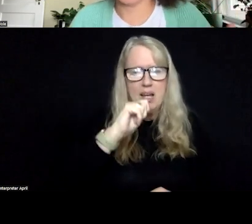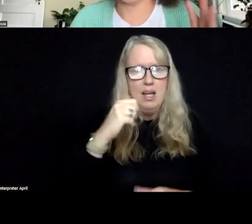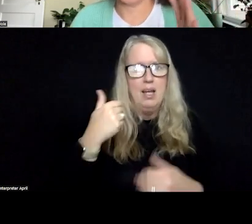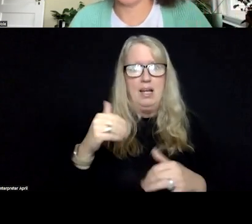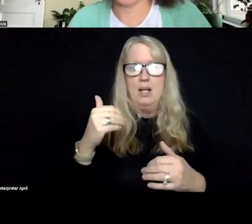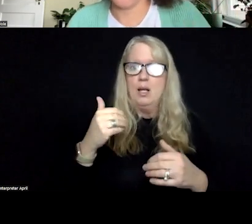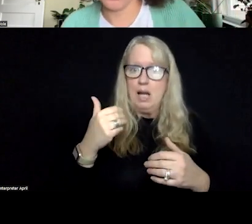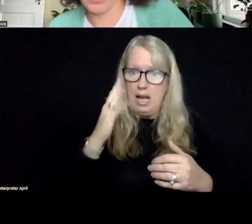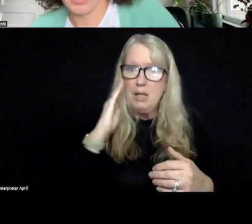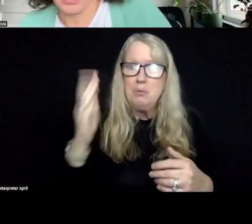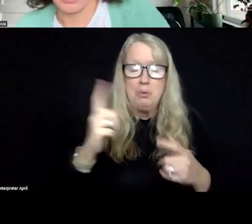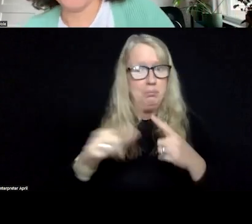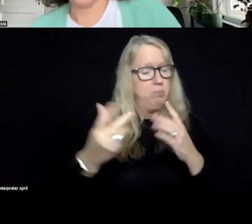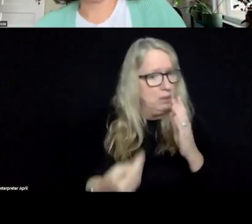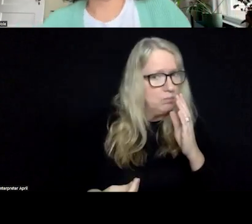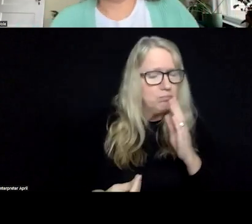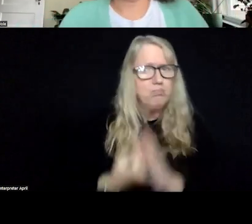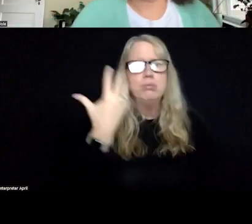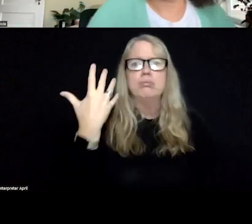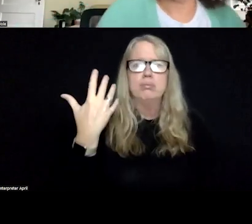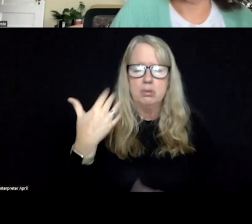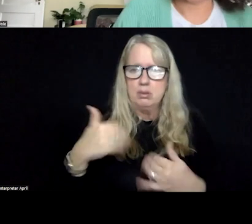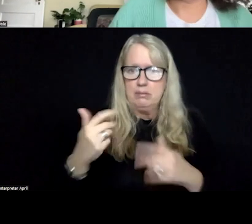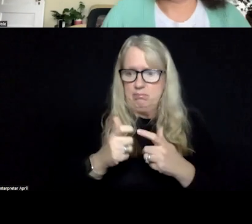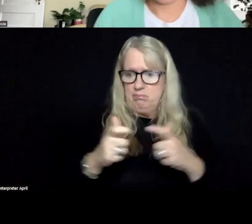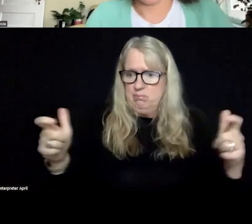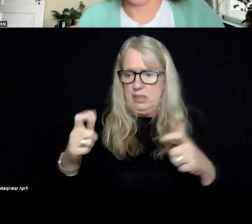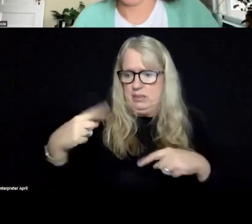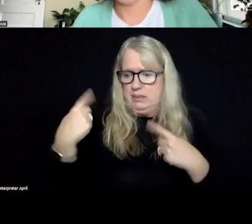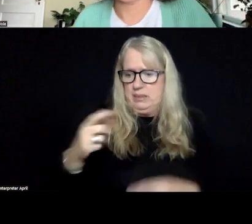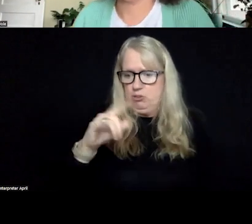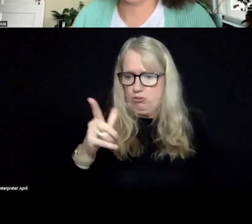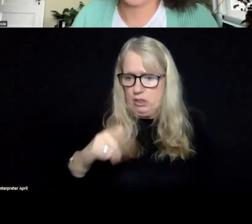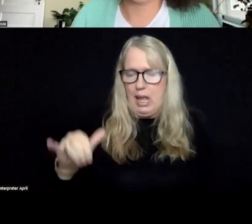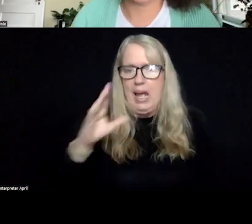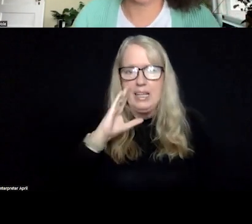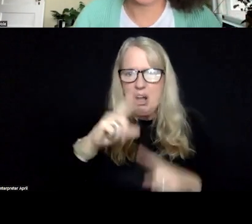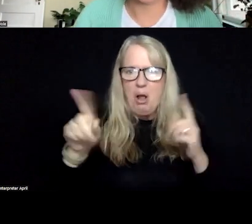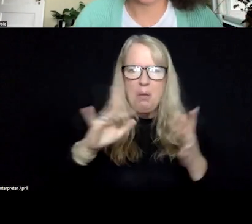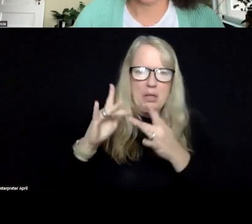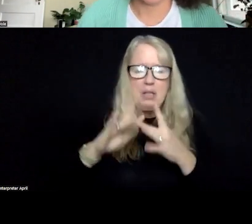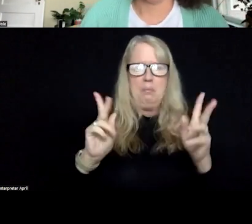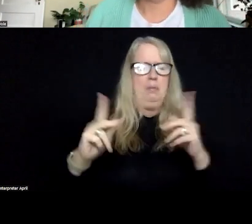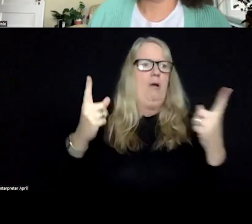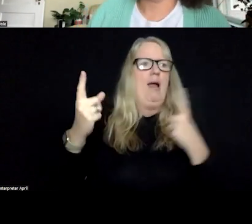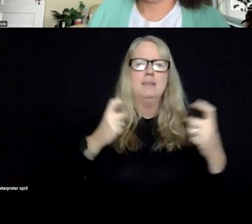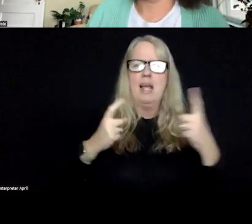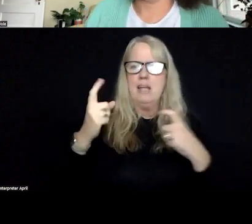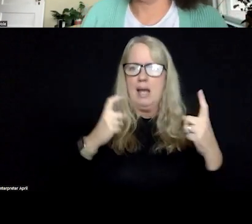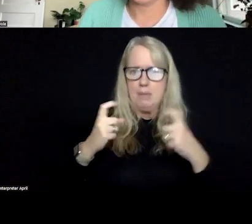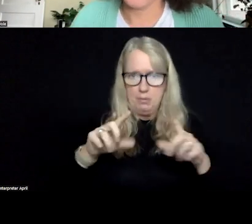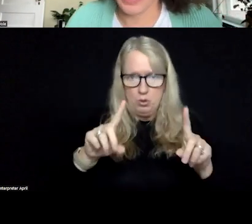EXPONENTIAL GROWTH AND WE GET ASKED DO WE HAVE FAMILIAR VOICES?